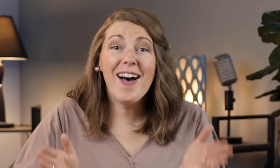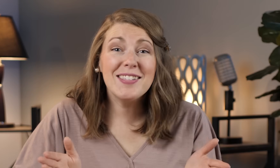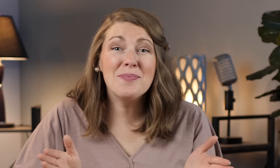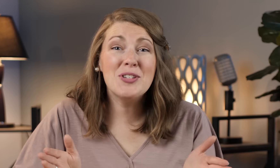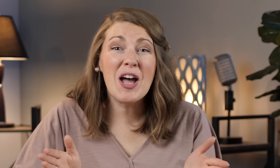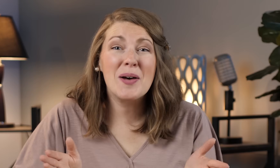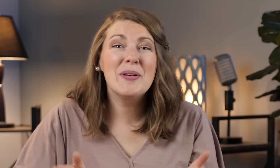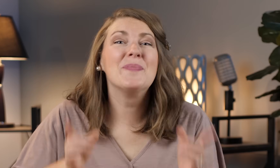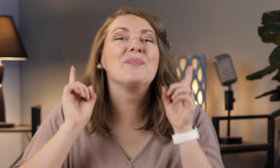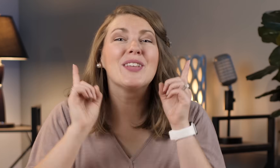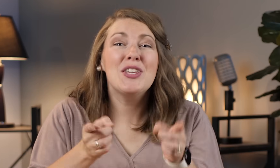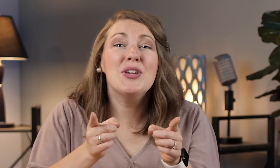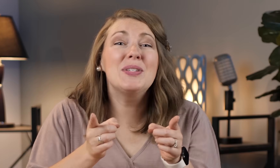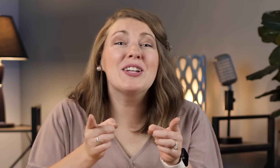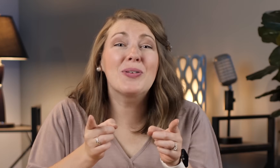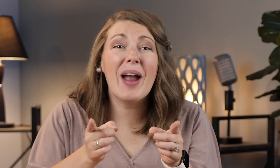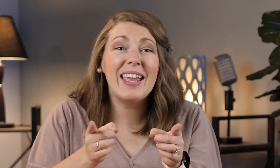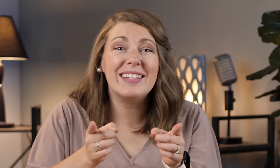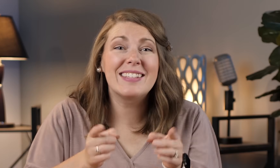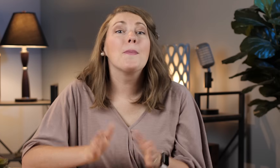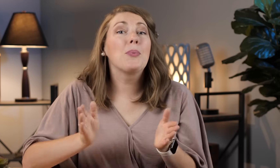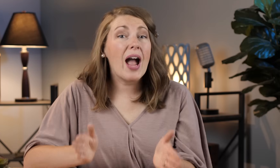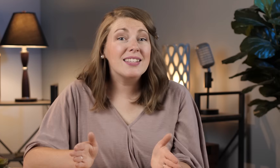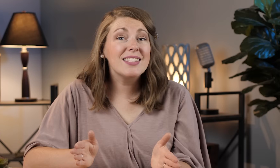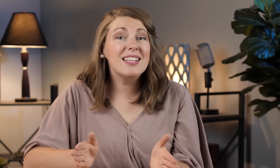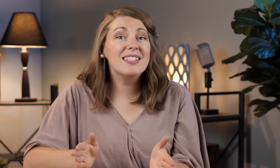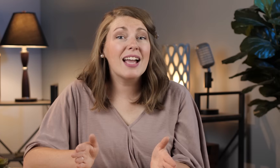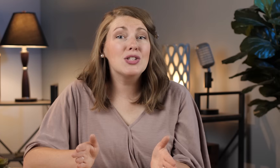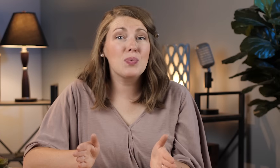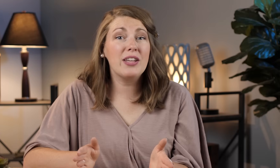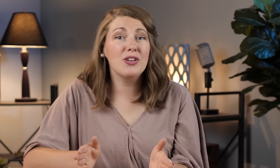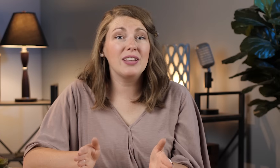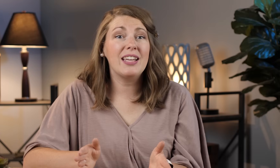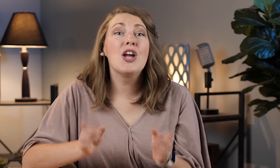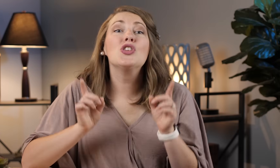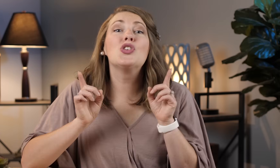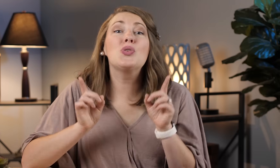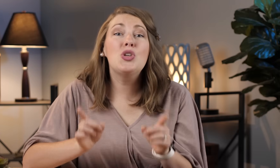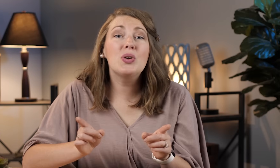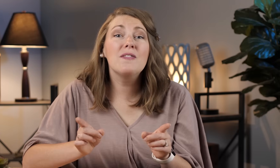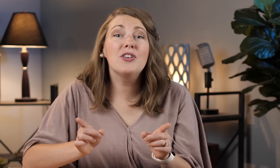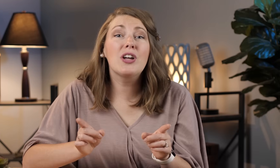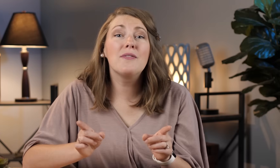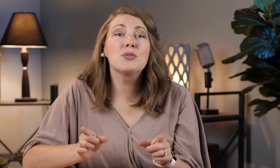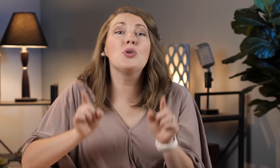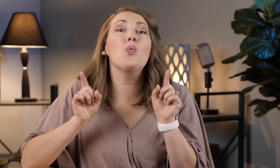Awesome job! You did great! Practice these signs regularly so you can feel comfortable